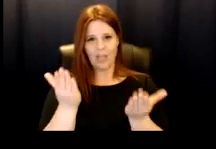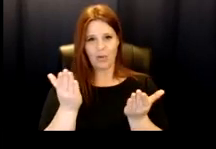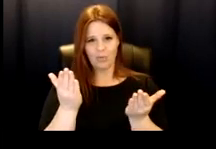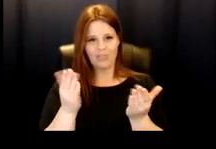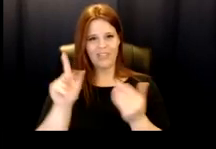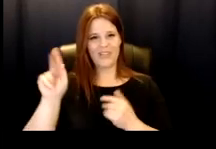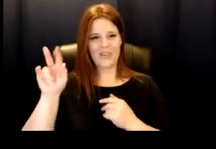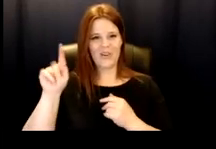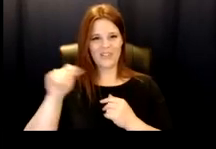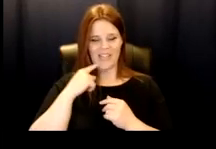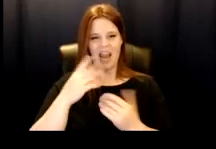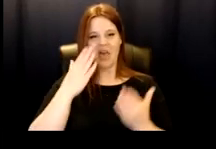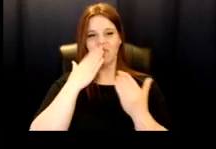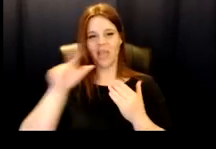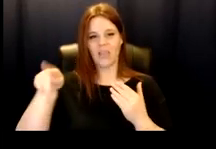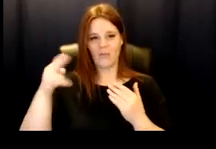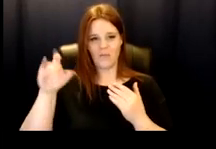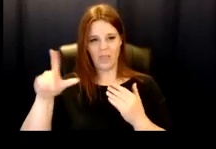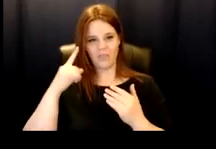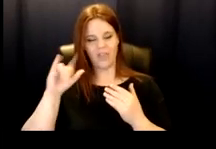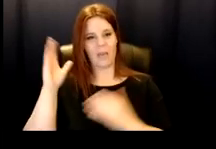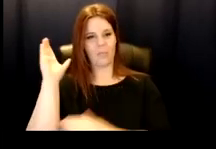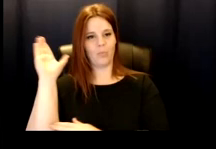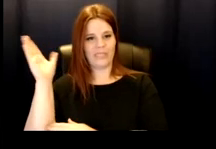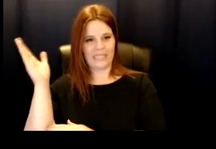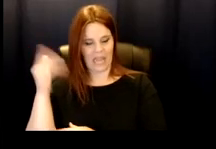Thank you so much Phil for that presentation. I know this represents